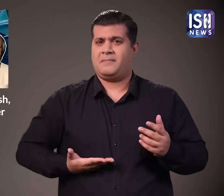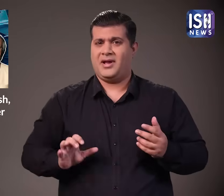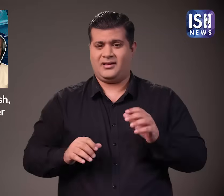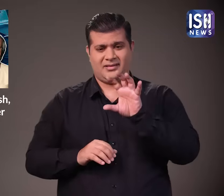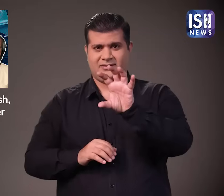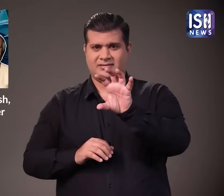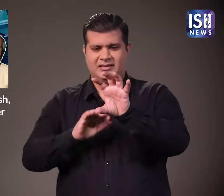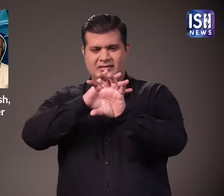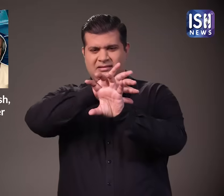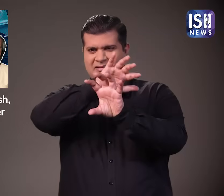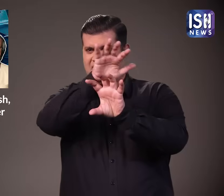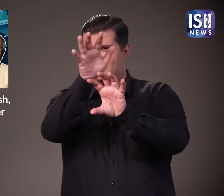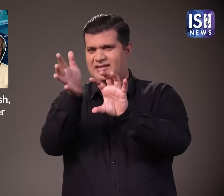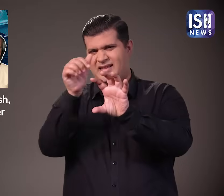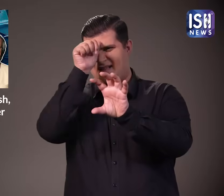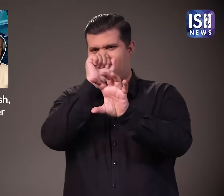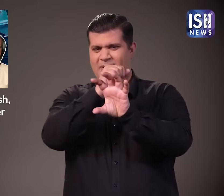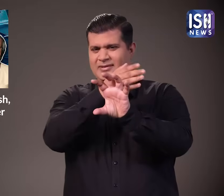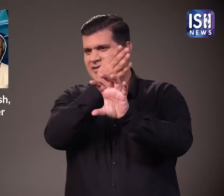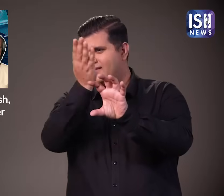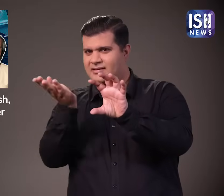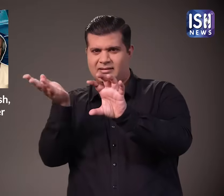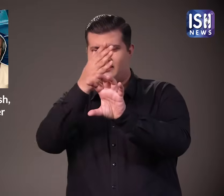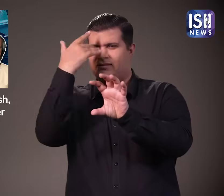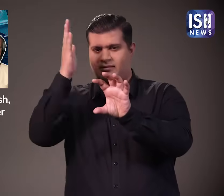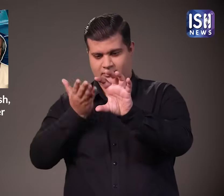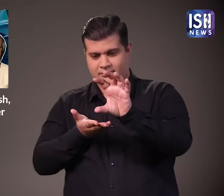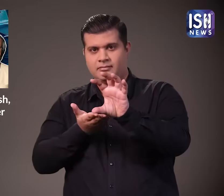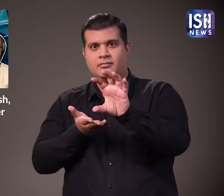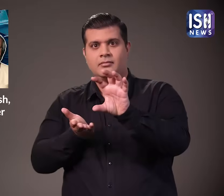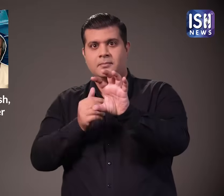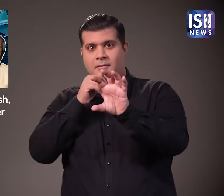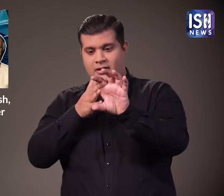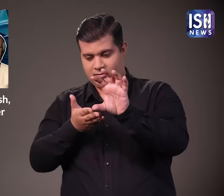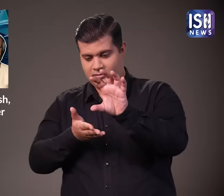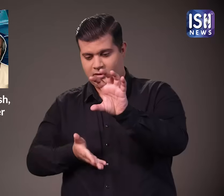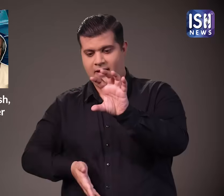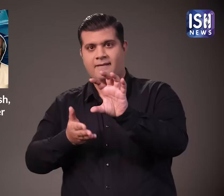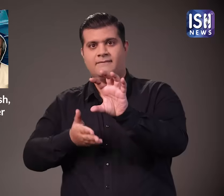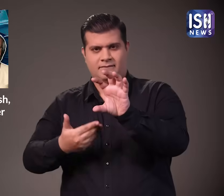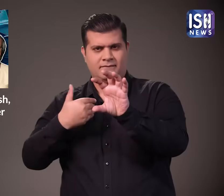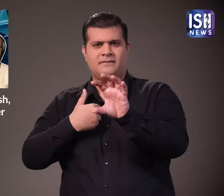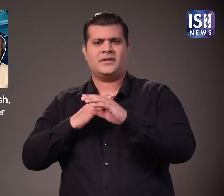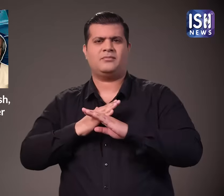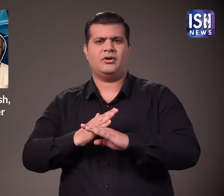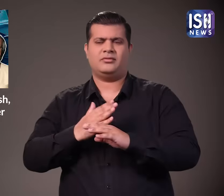and though surrounded by Northeast India, Bangladesh has access to the sea and is the only protector of the ocean.